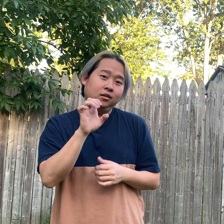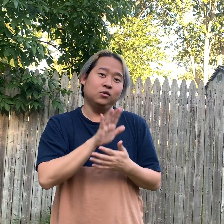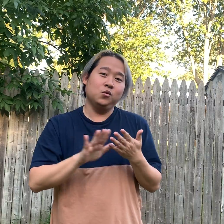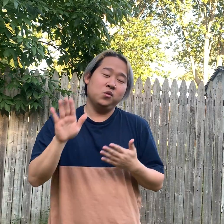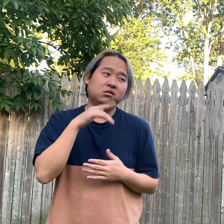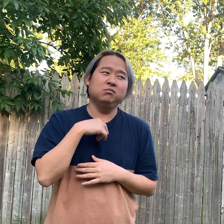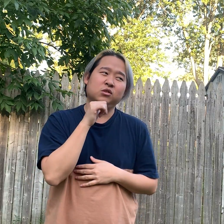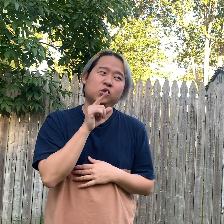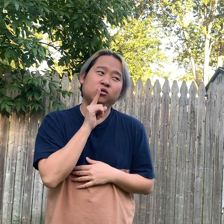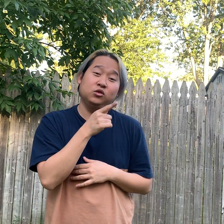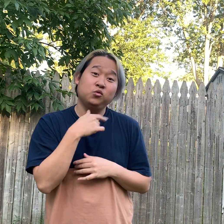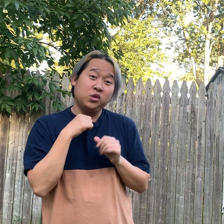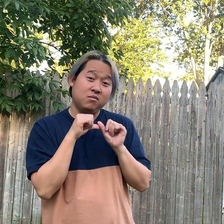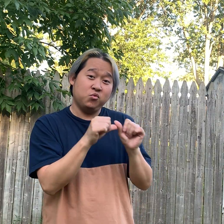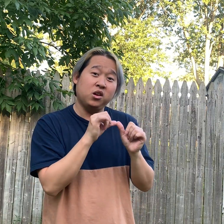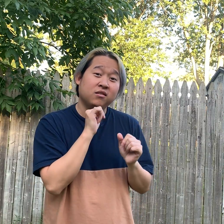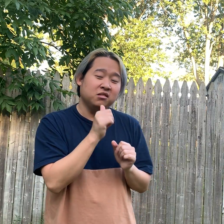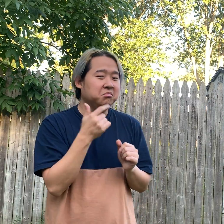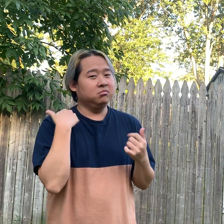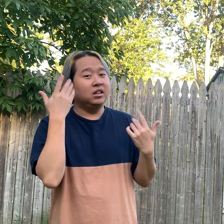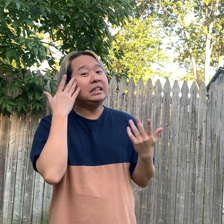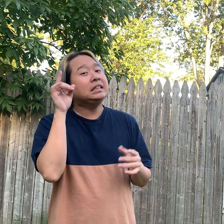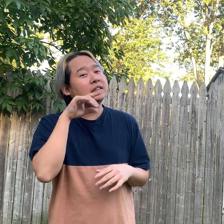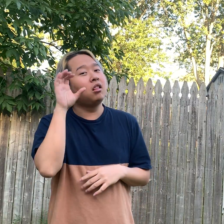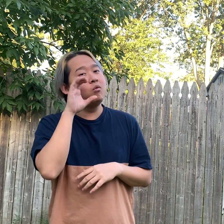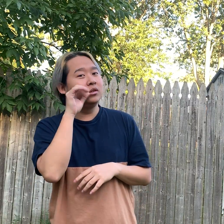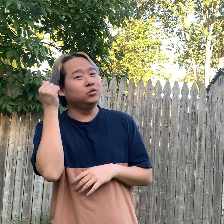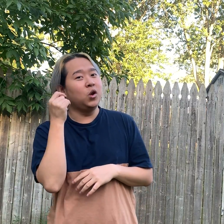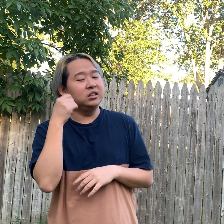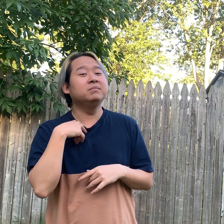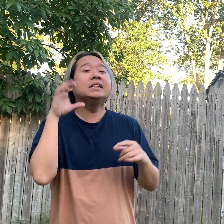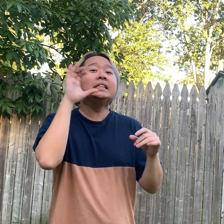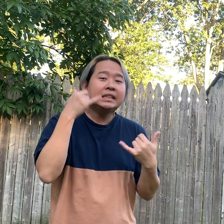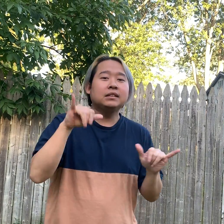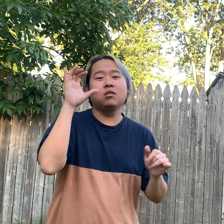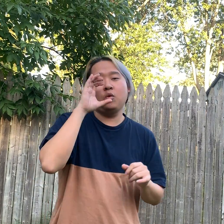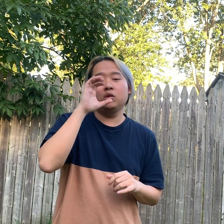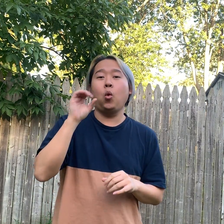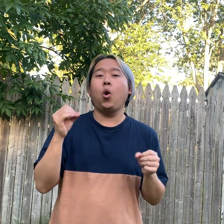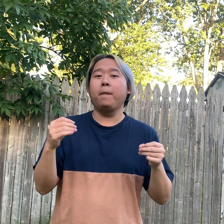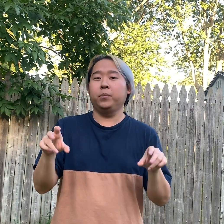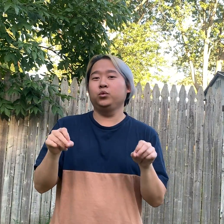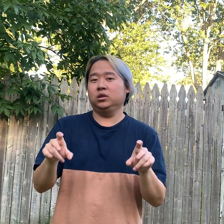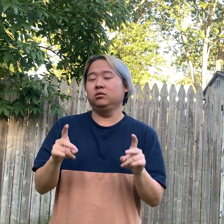I am not certain if this is the right program for me, so I am still looking for other options while also looking for scholarships.